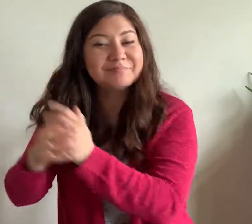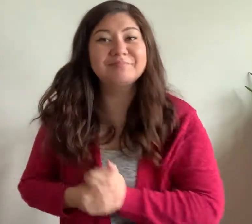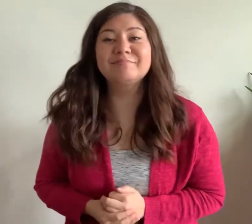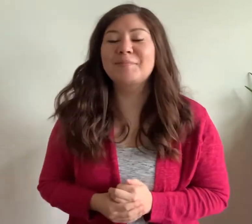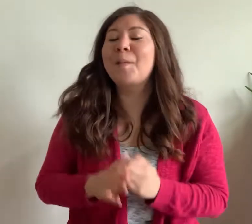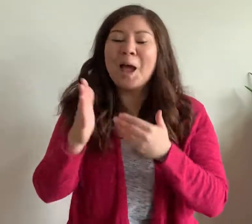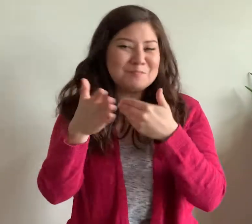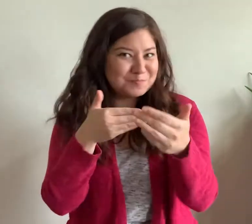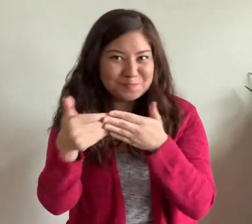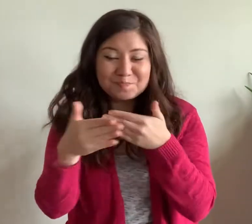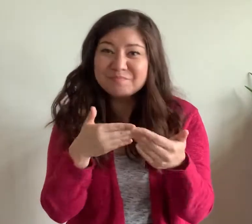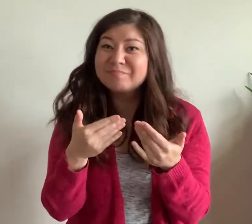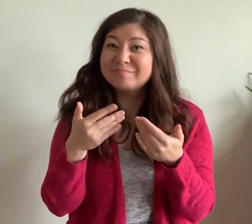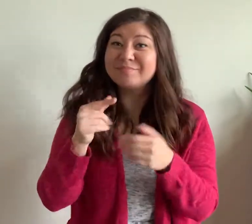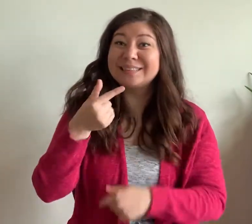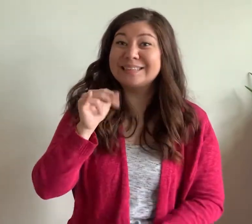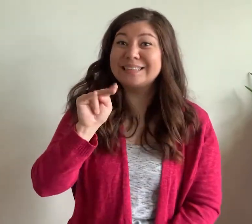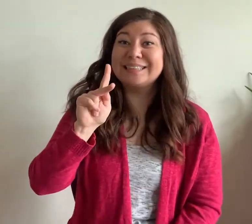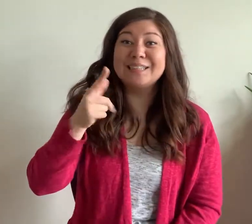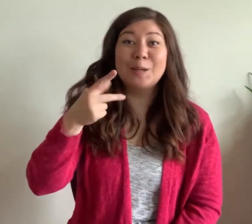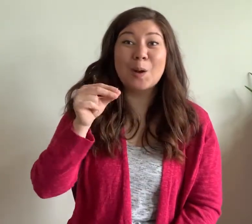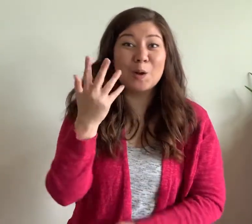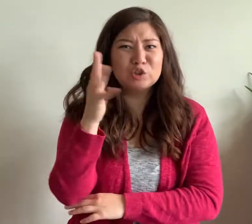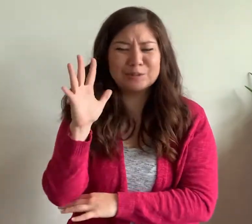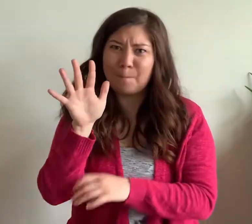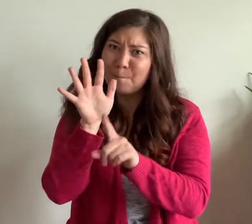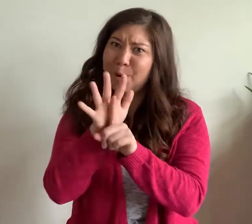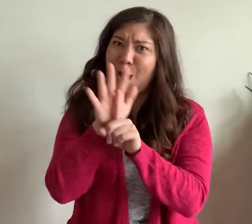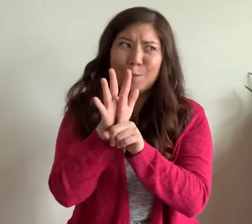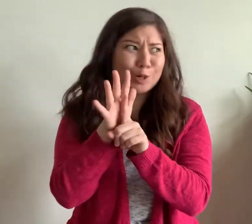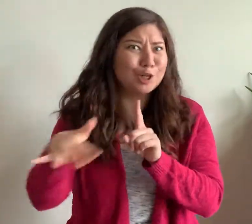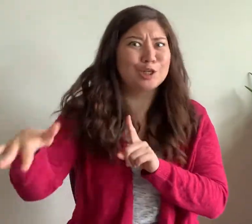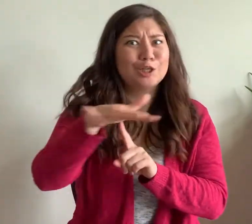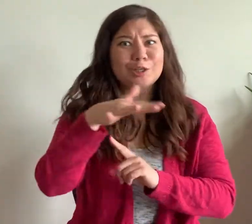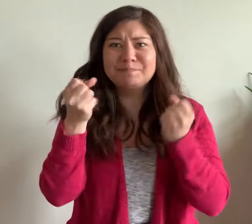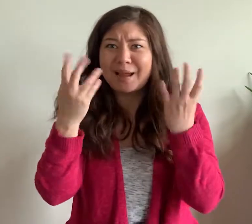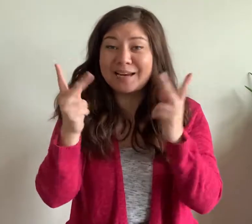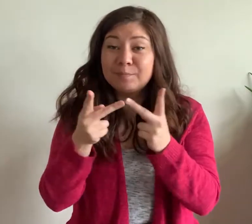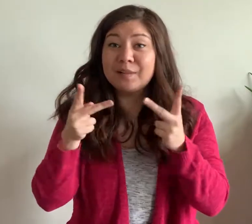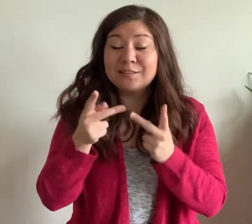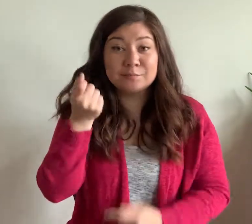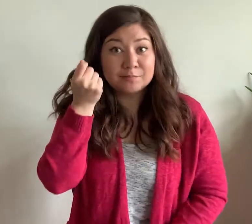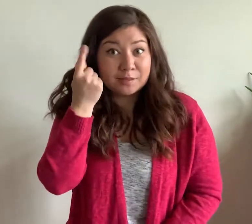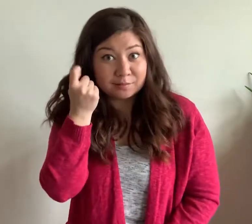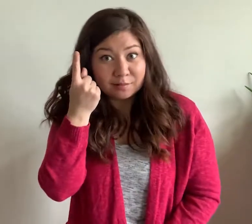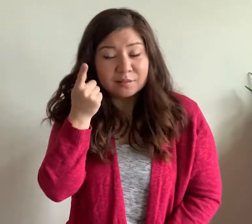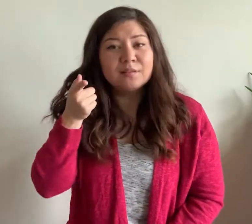In any case, ginkgo trees are popular in many places,